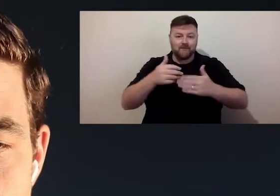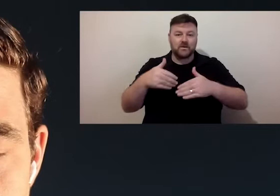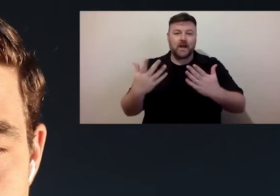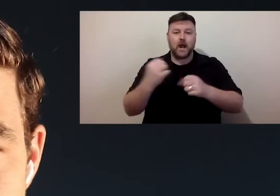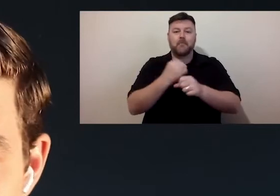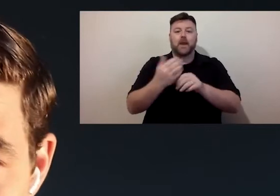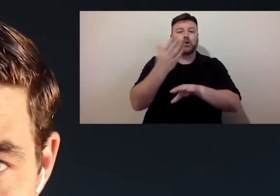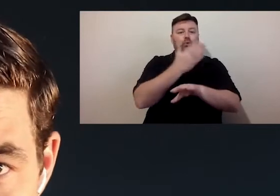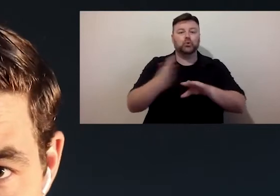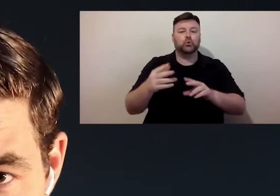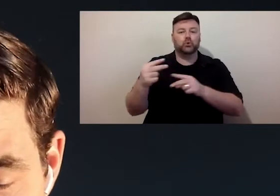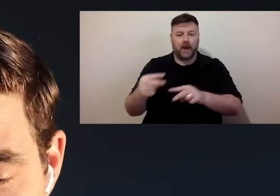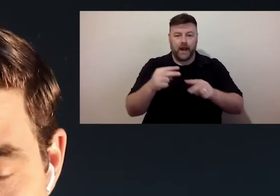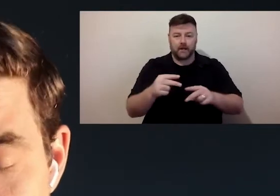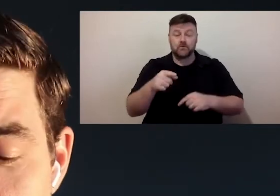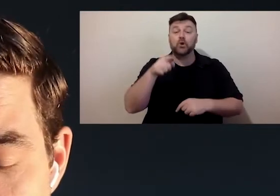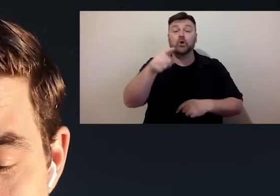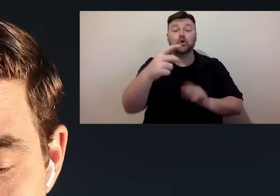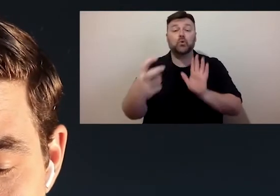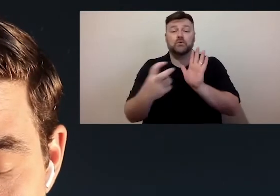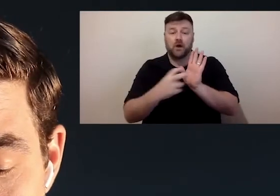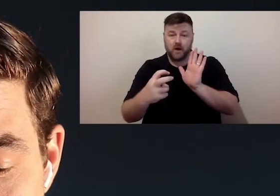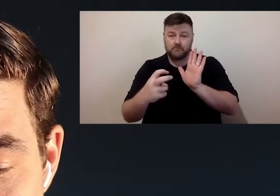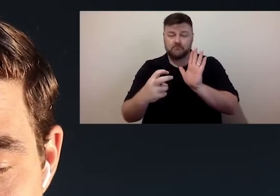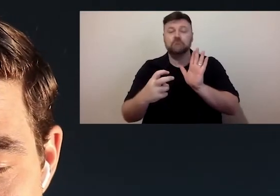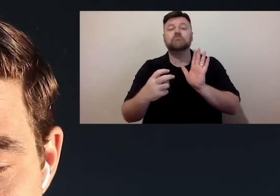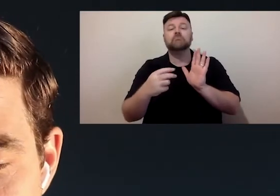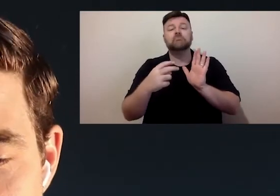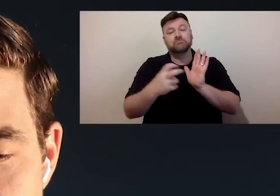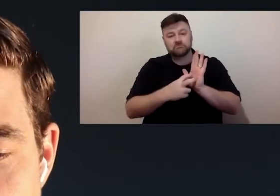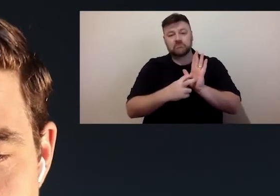You sign up to be an audience member of this season and, each day of that